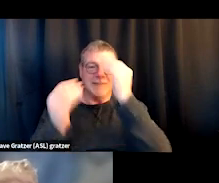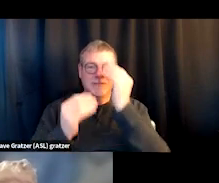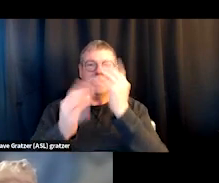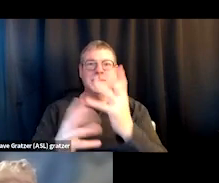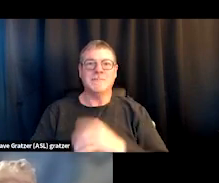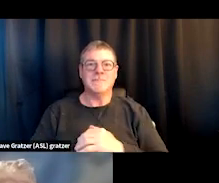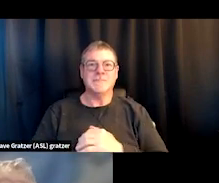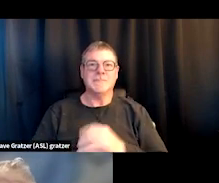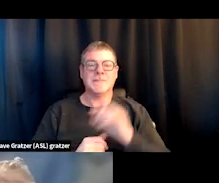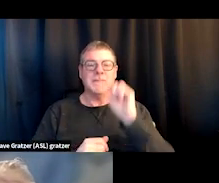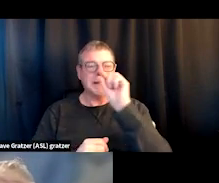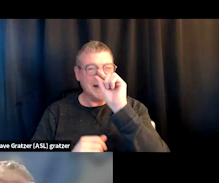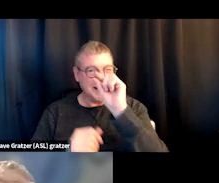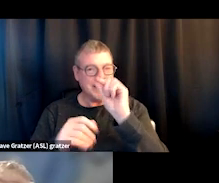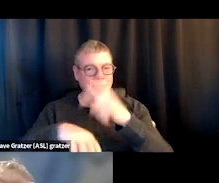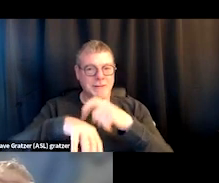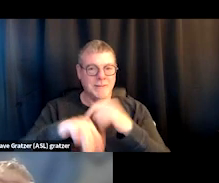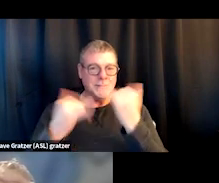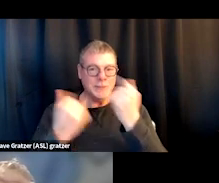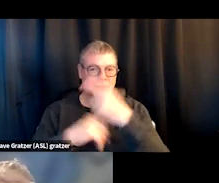as we have just a bit of time today. Next slide.